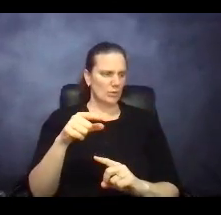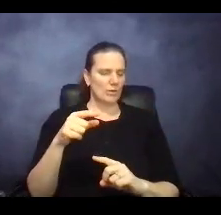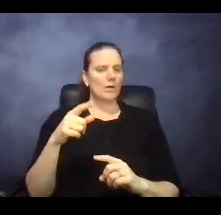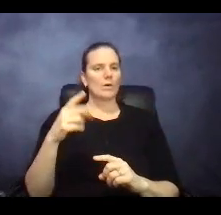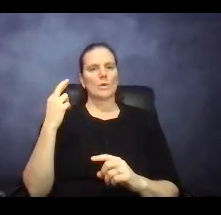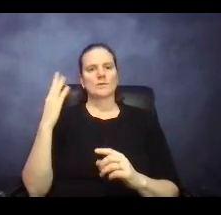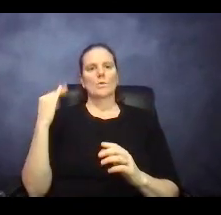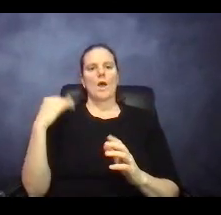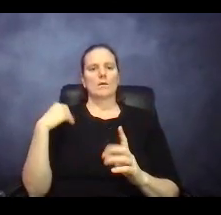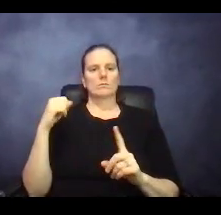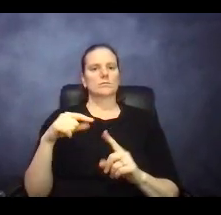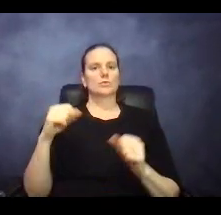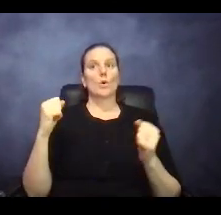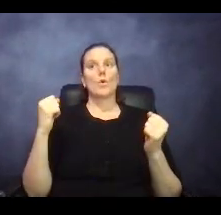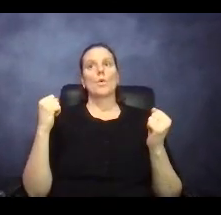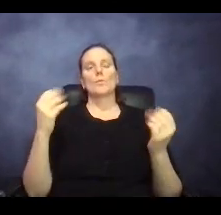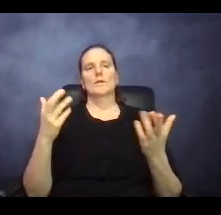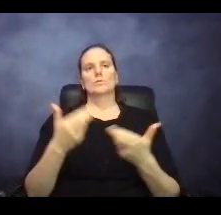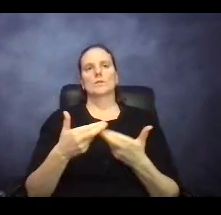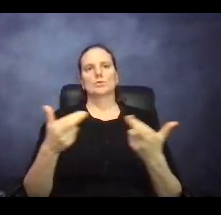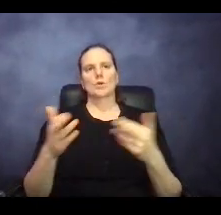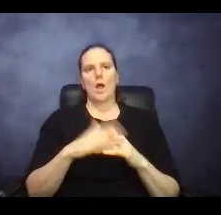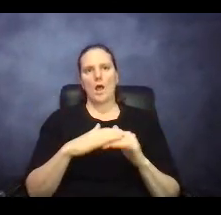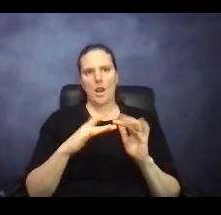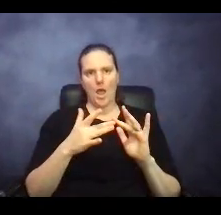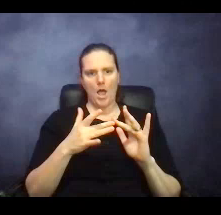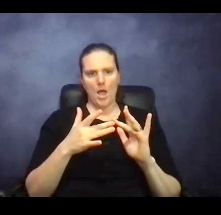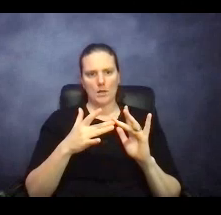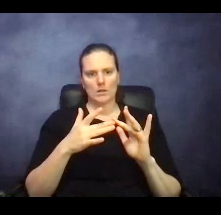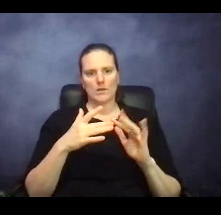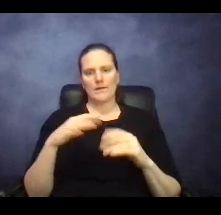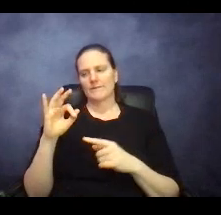'cause there are so many resources online for this, you can join Facebook groups.